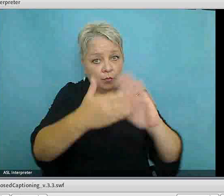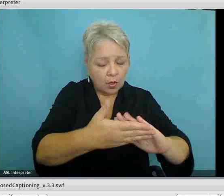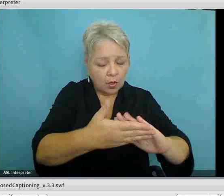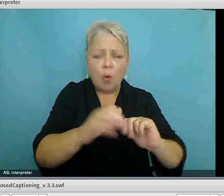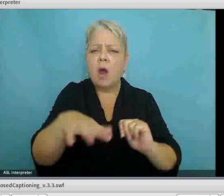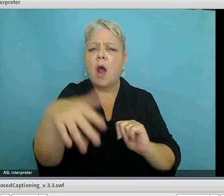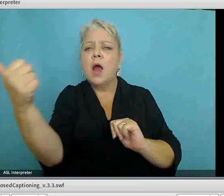organizations.